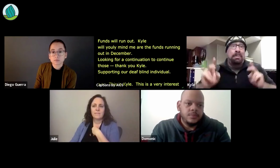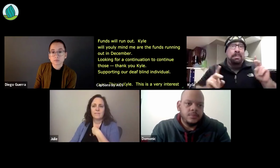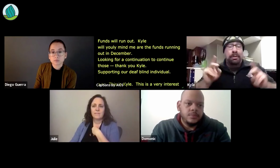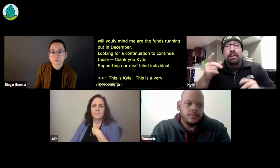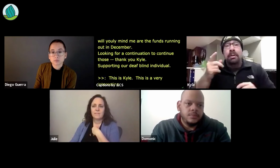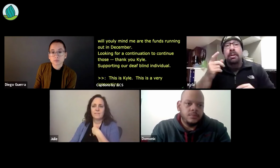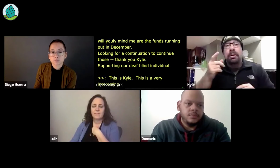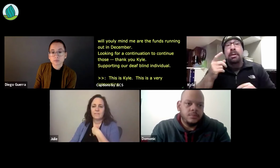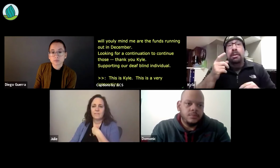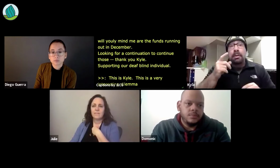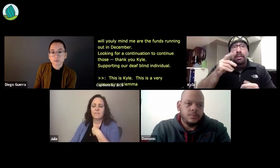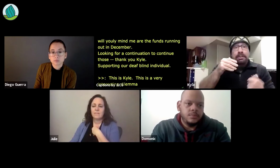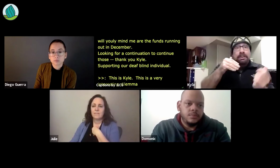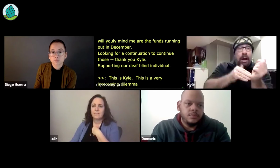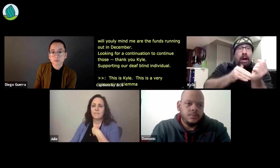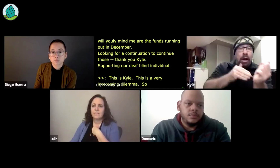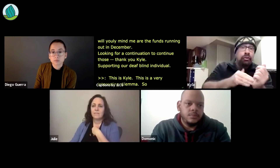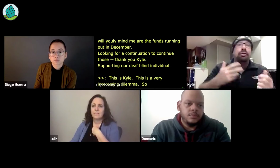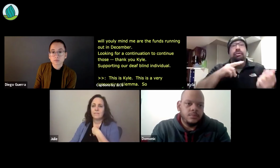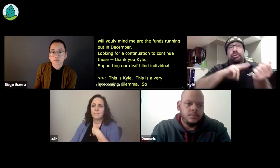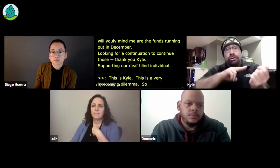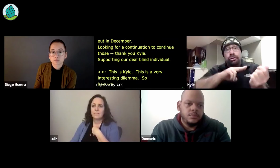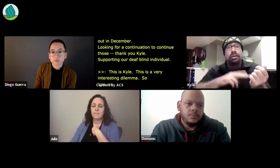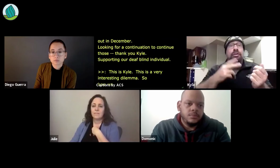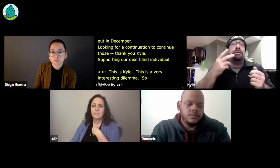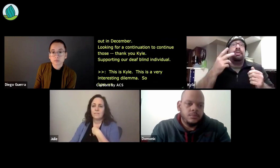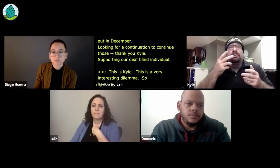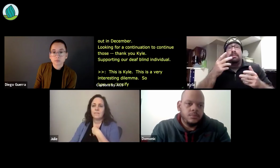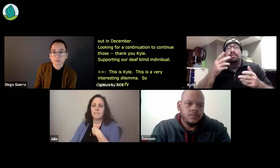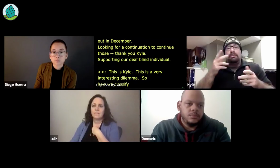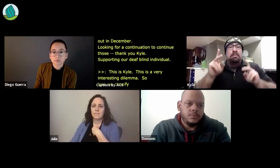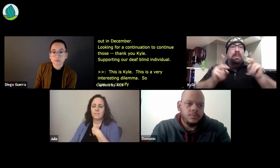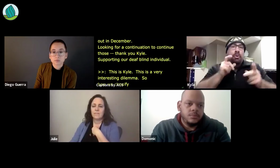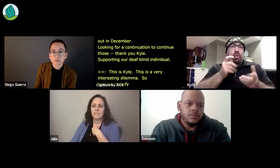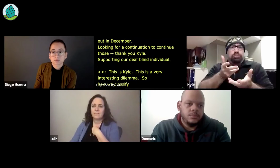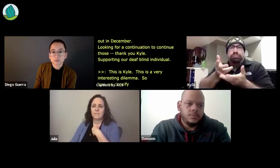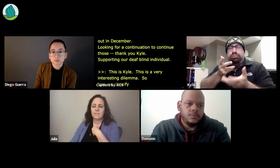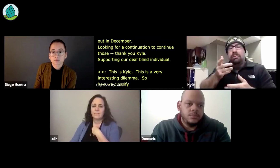doctors, nurses, people who interact, personal care